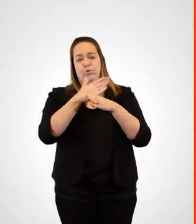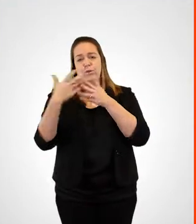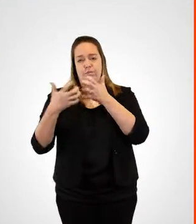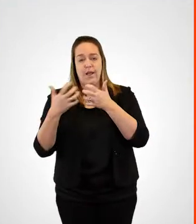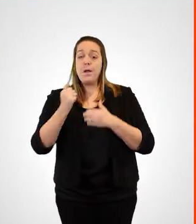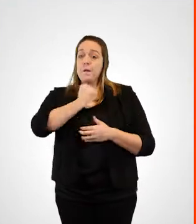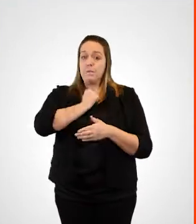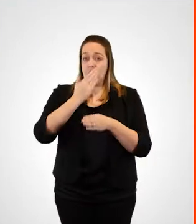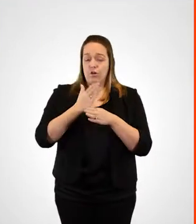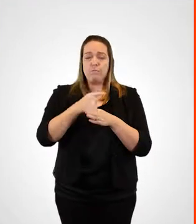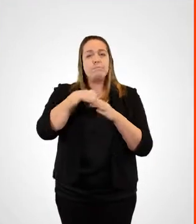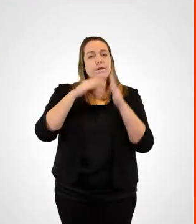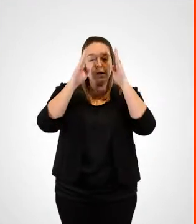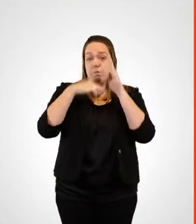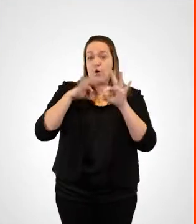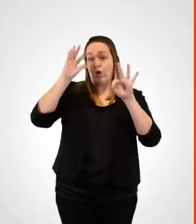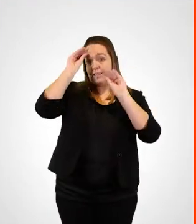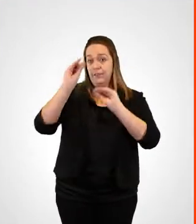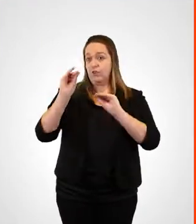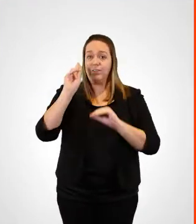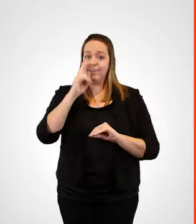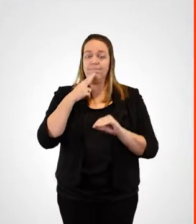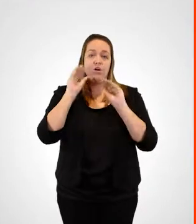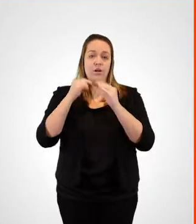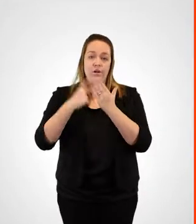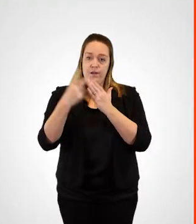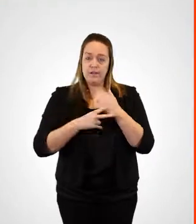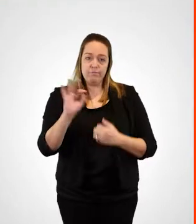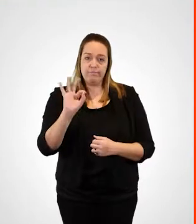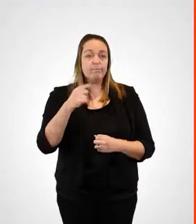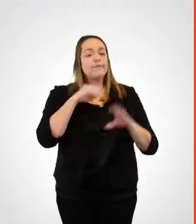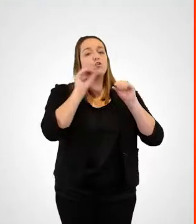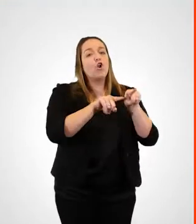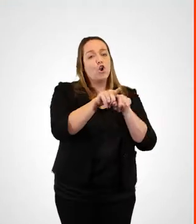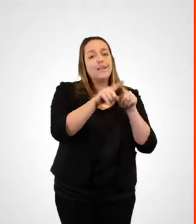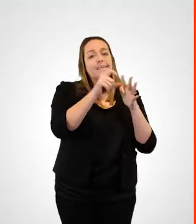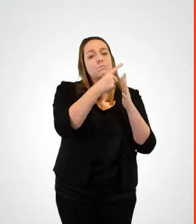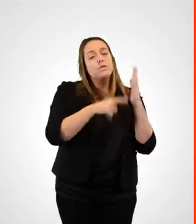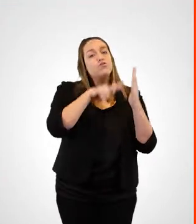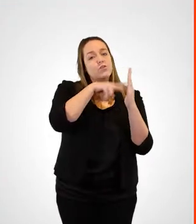whereas mine has focused - I don't teach in a deaf education program, I teach in a learning disabilities reading program,